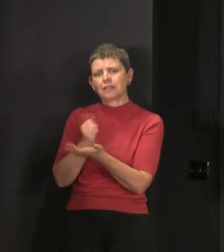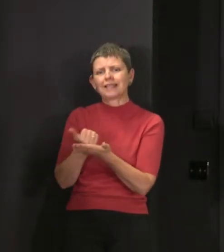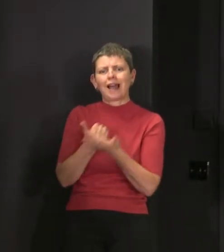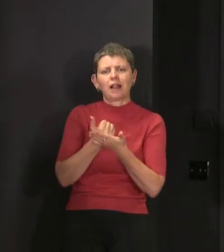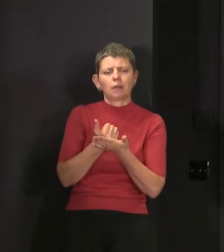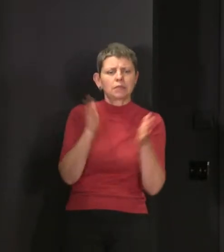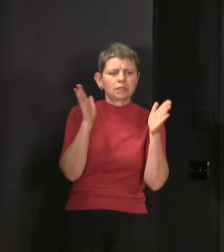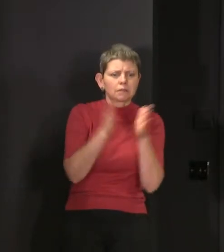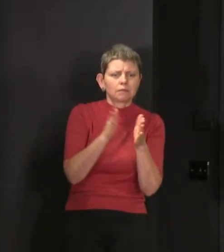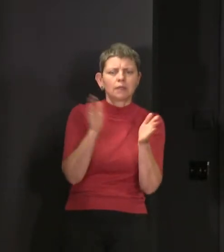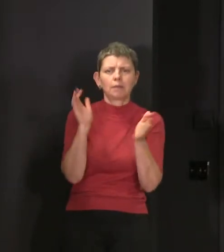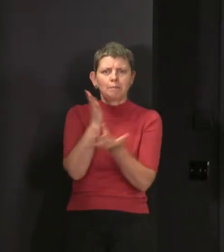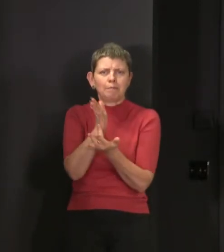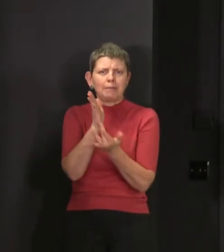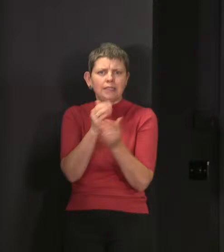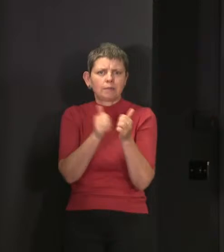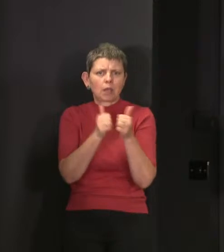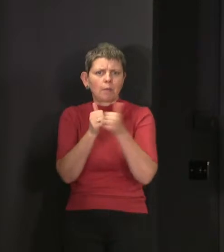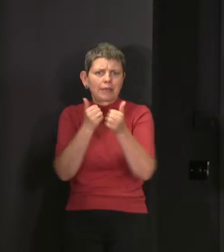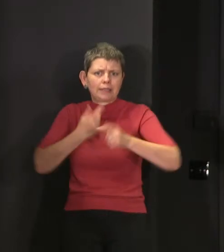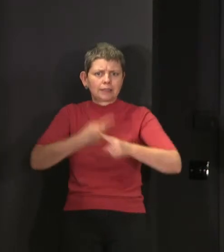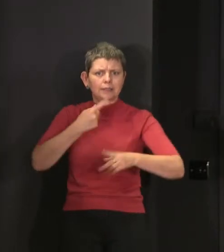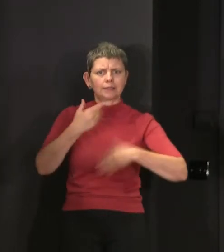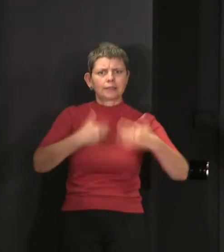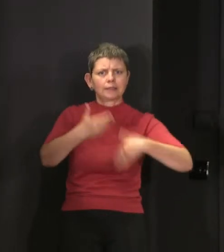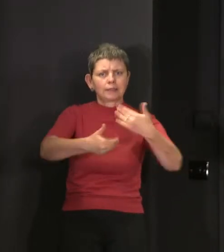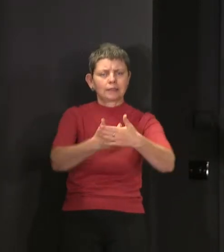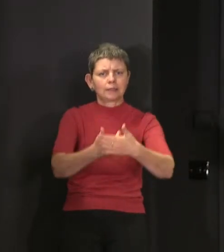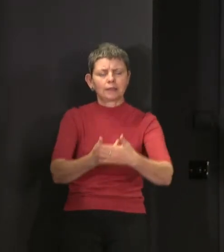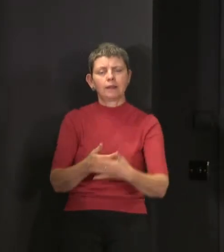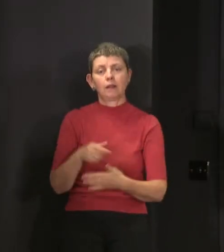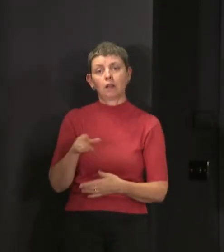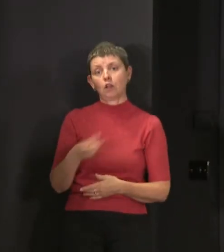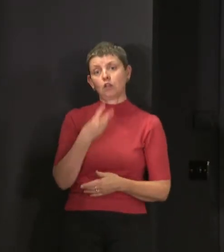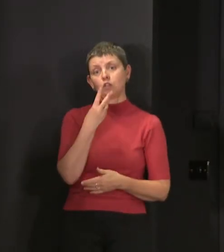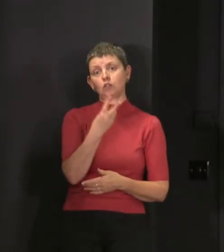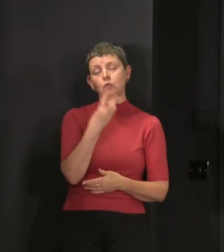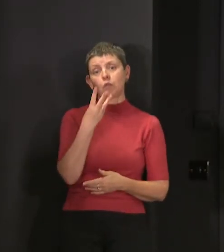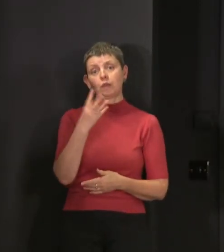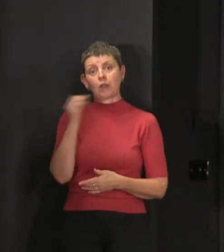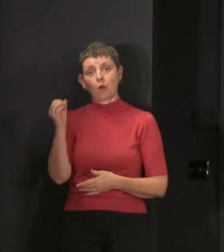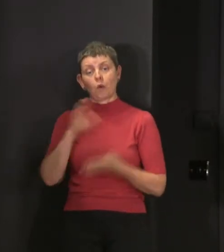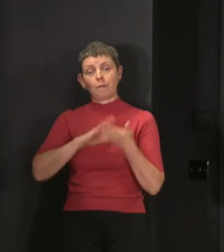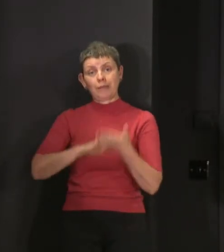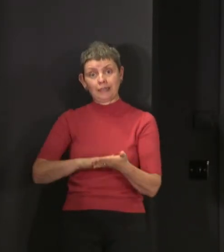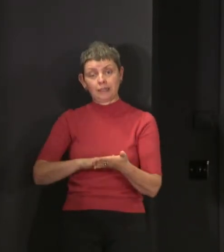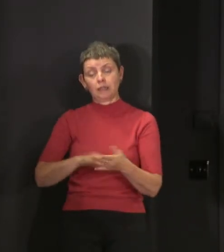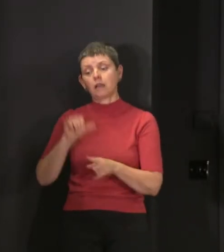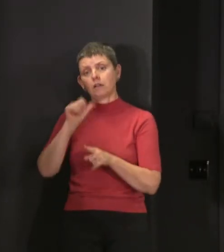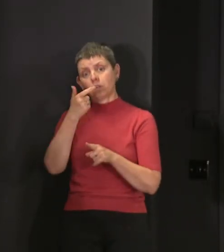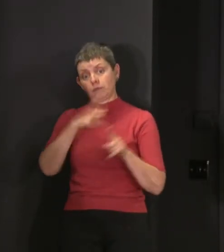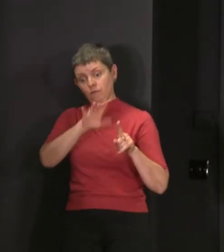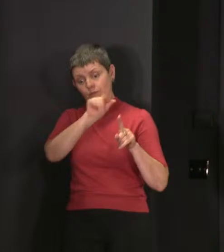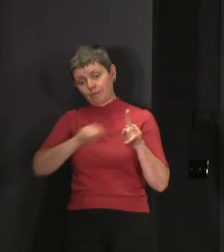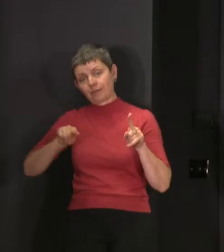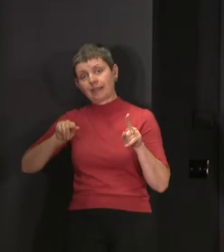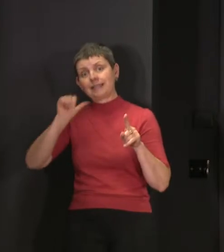work . As part of that £230 million announcement, we announced £62 million of an energy transition